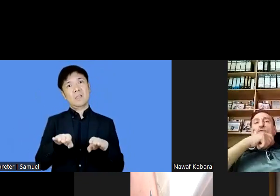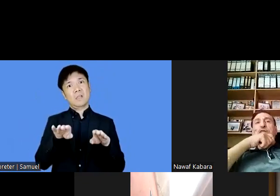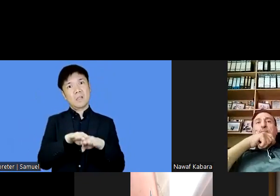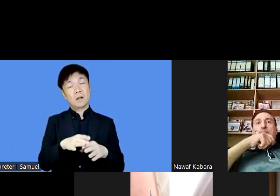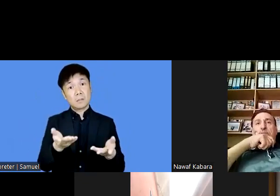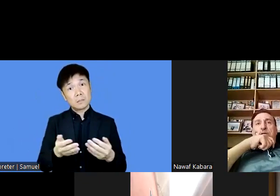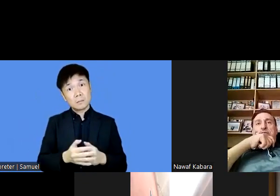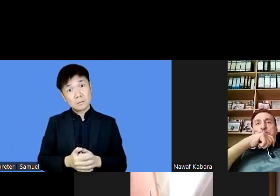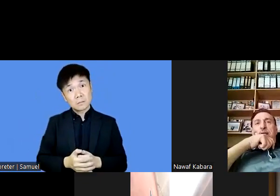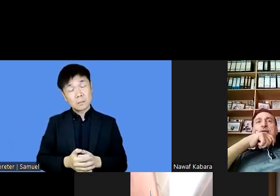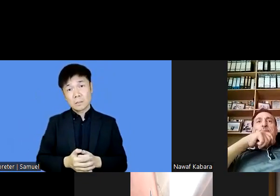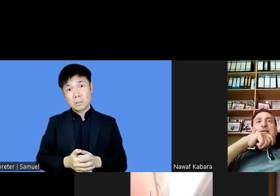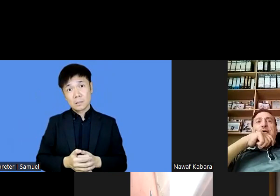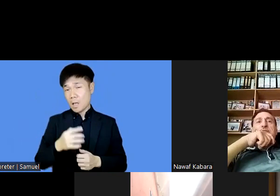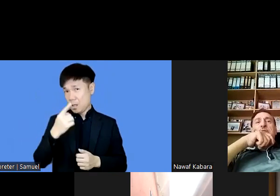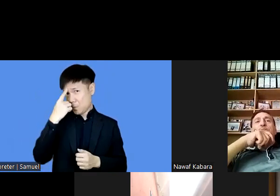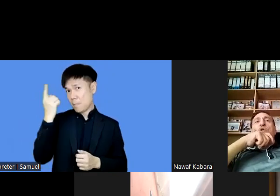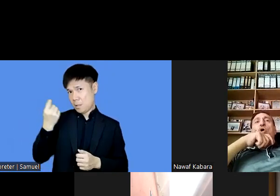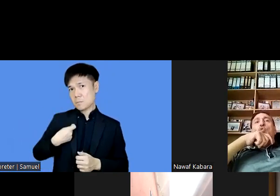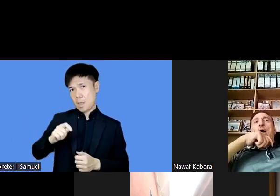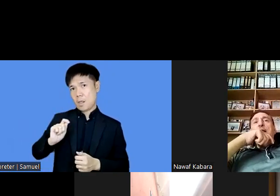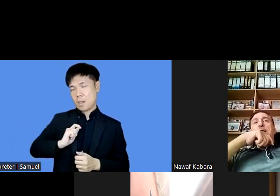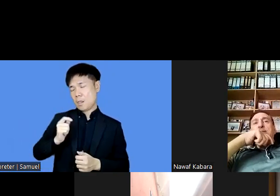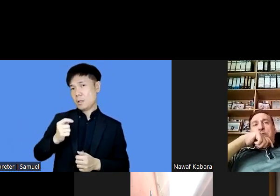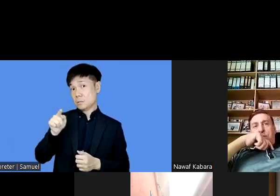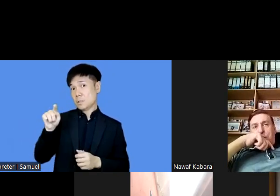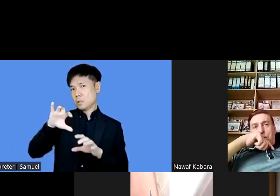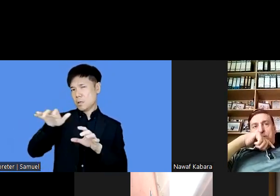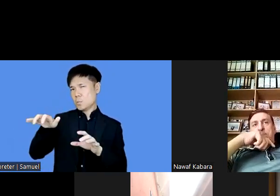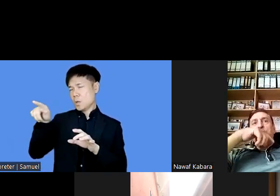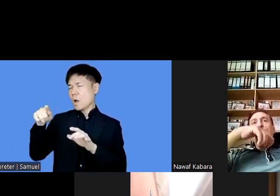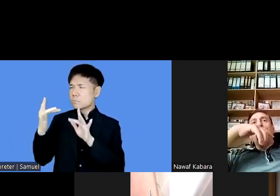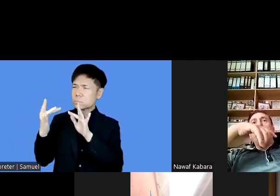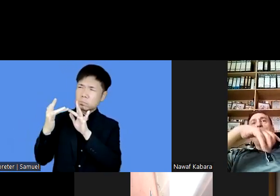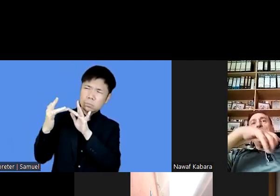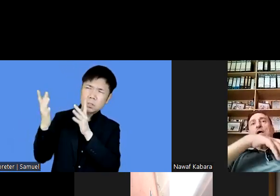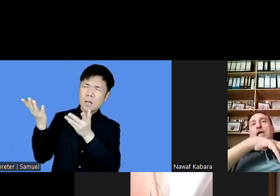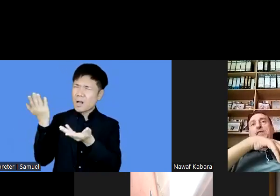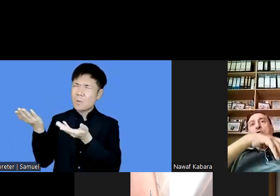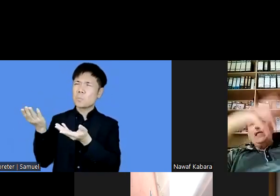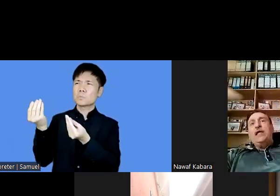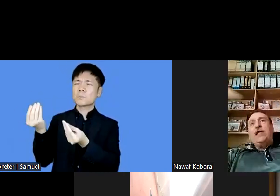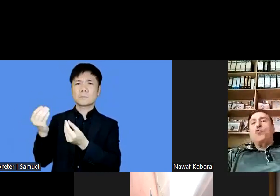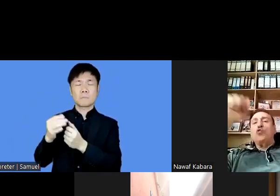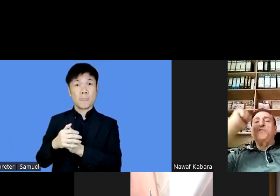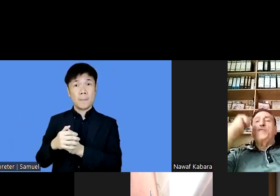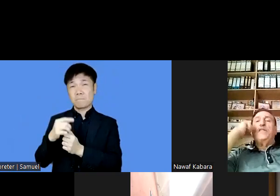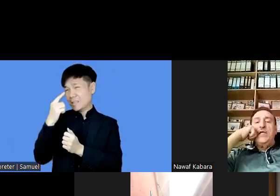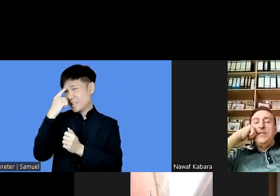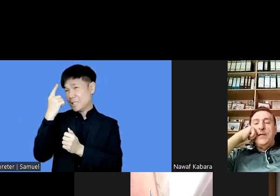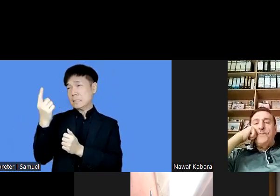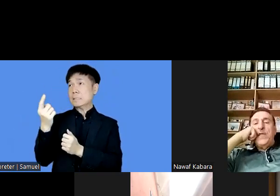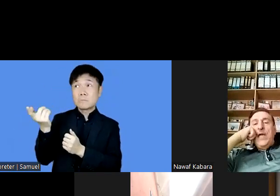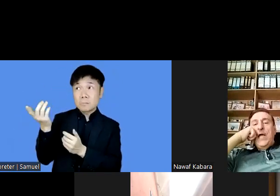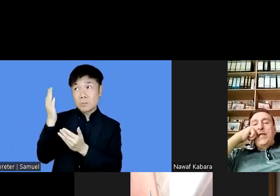of them in Spain and many others to highlight some sort of theoretical approach.